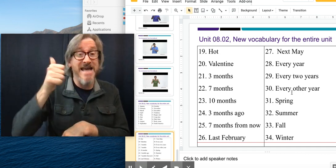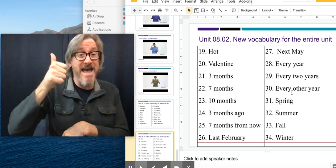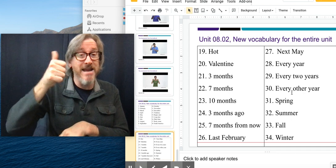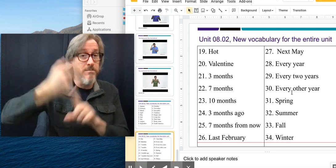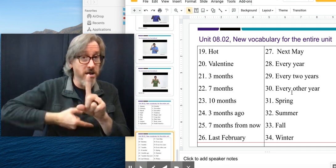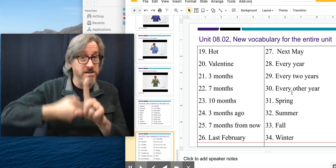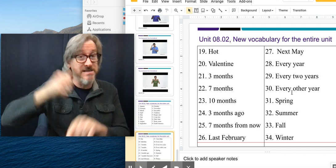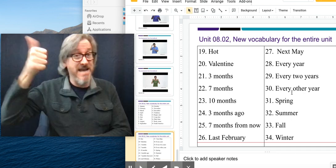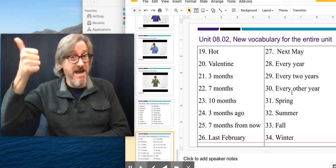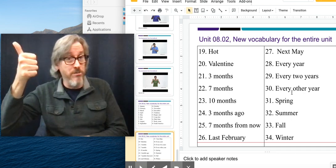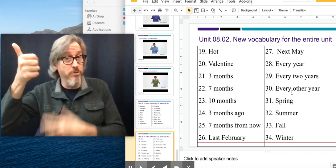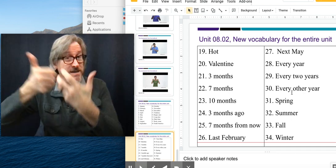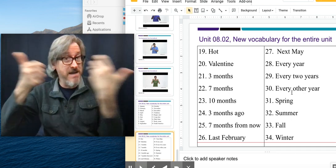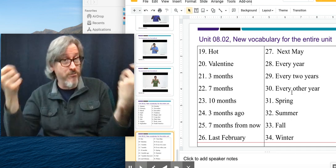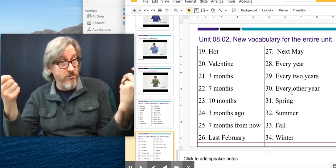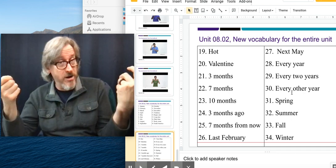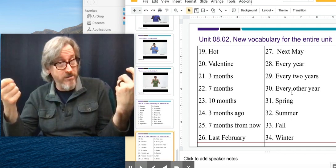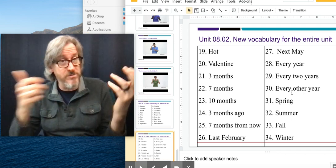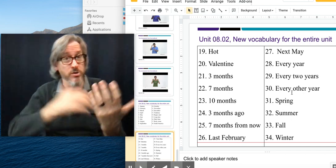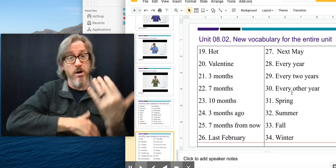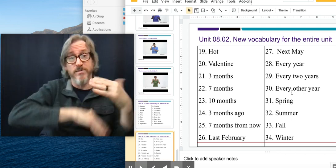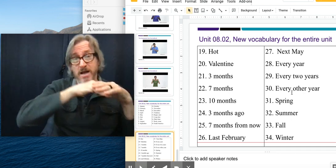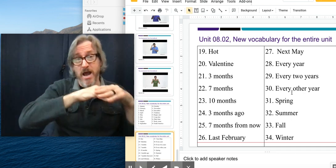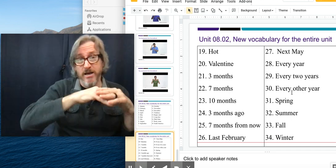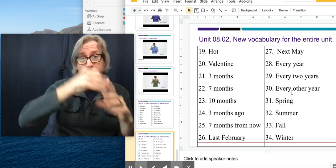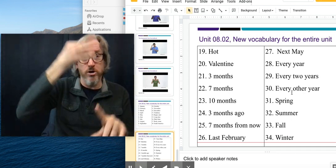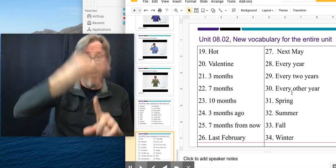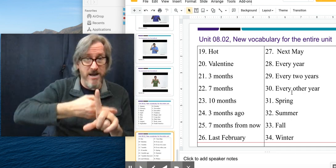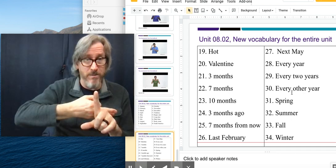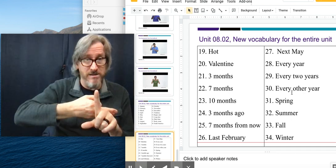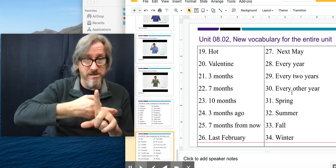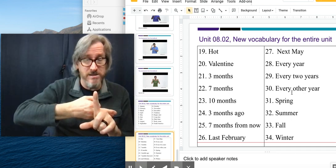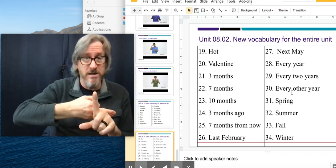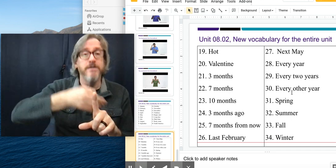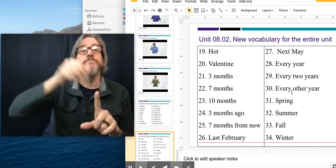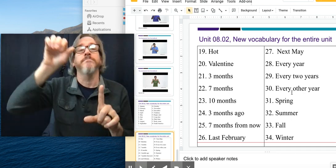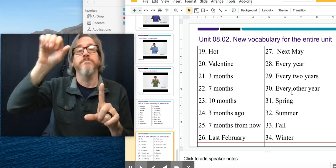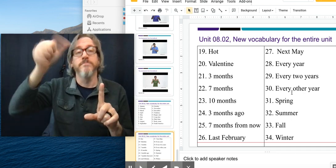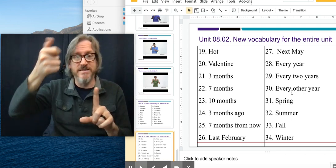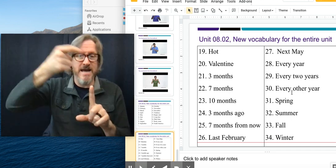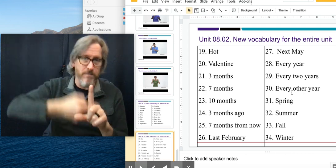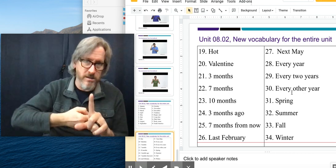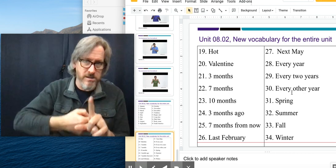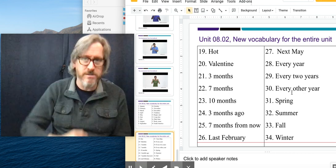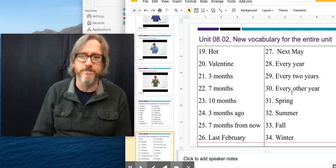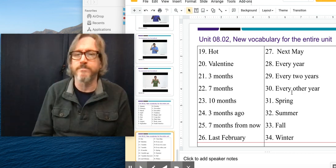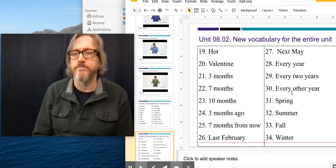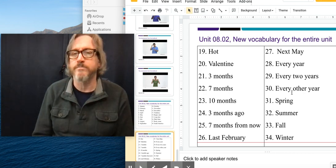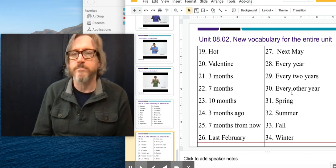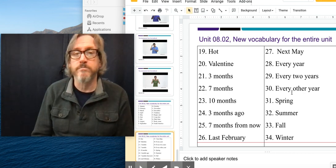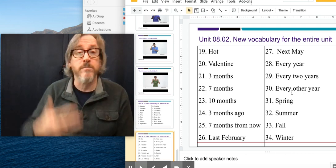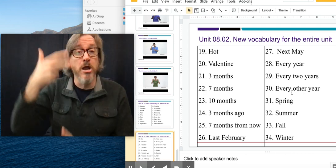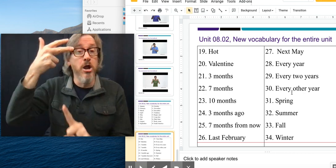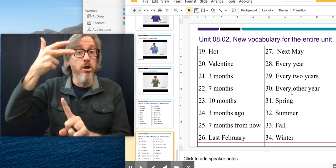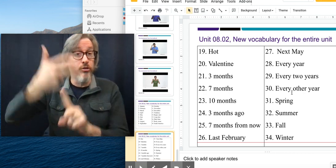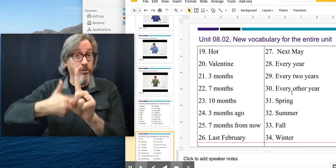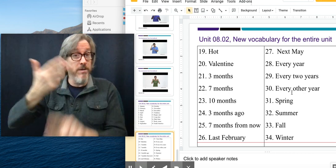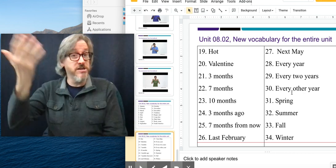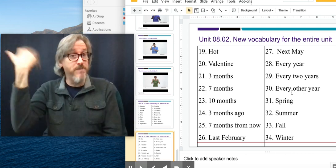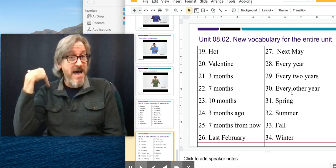10 months 10 would be separate right so up to nine you can go nine months 10 months three months